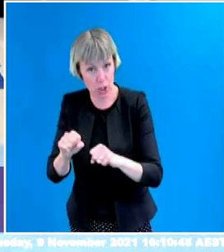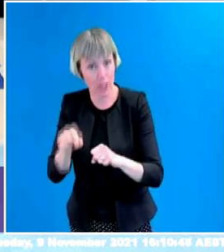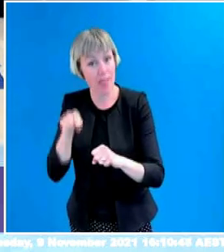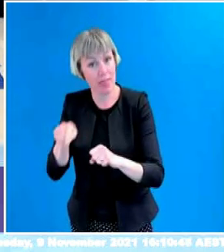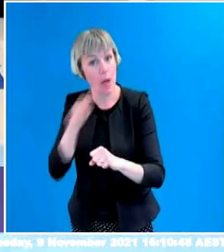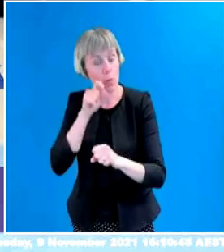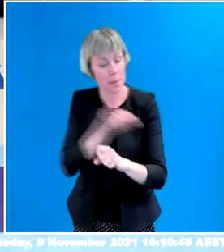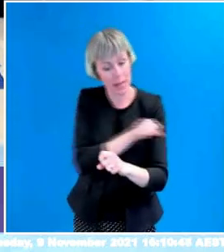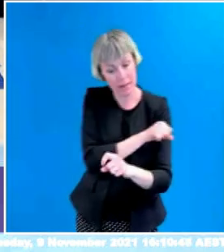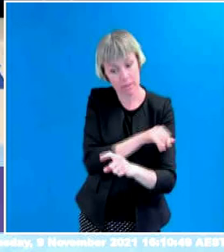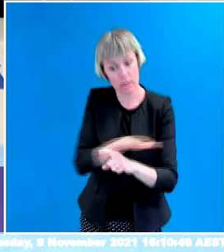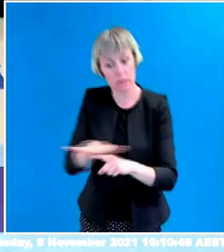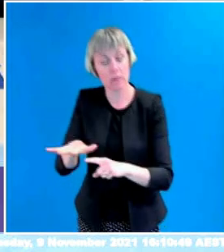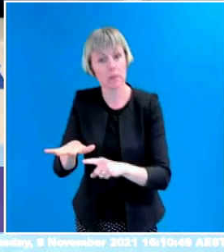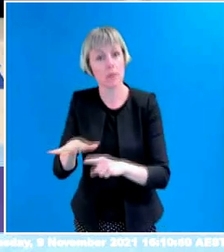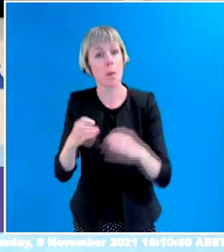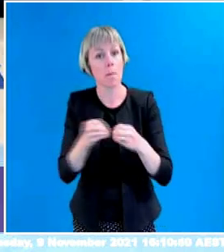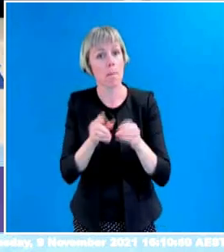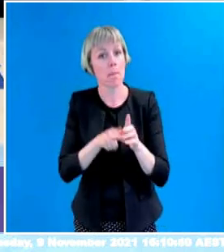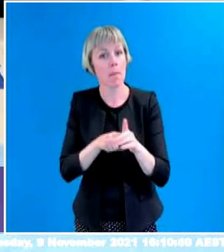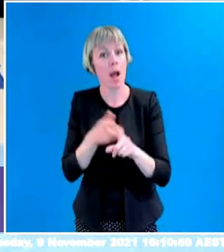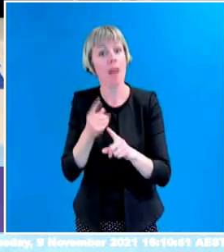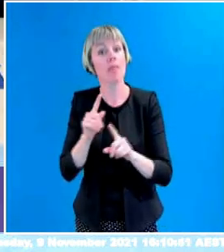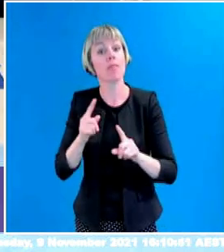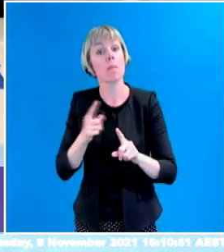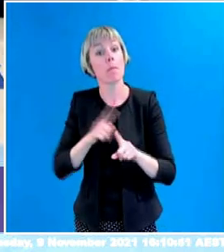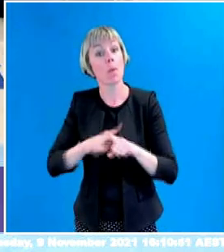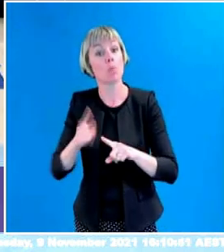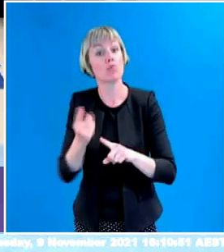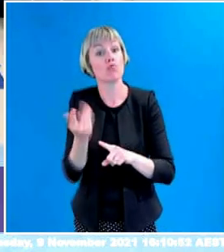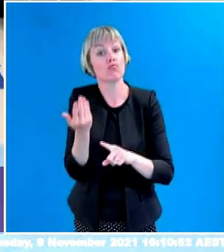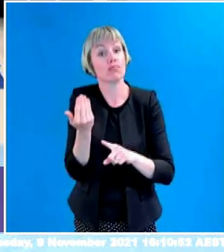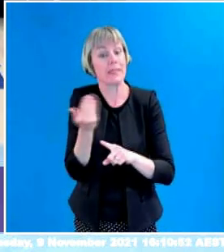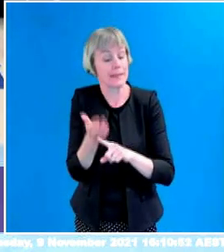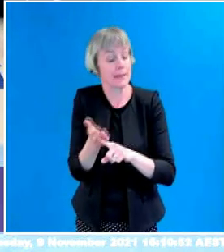concluding observations by the Committee, so there is a process that